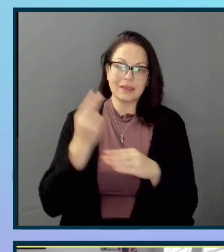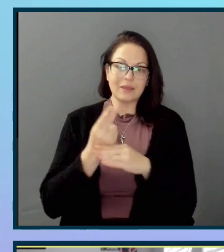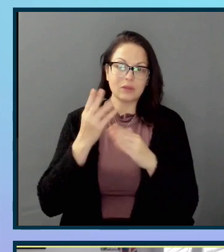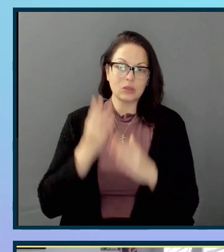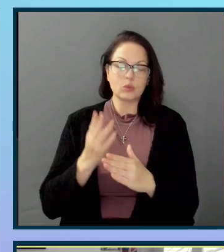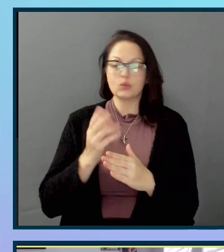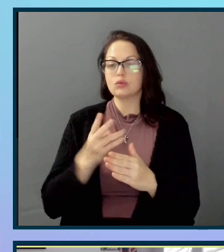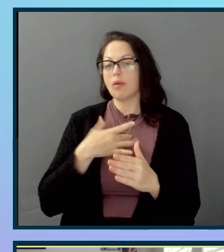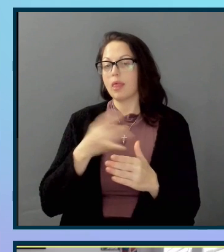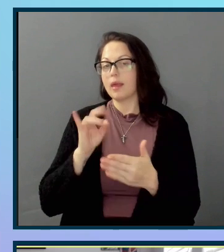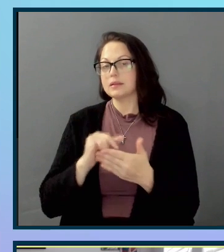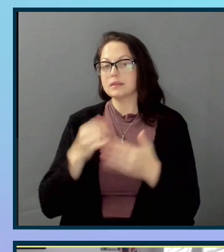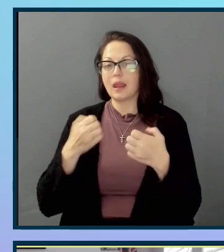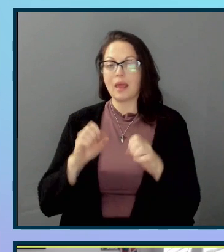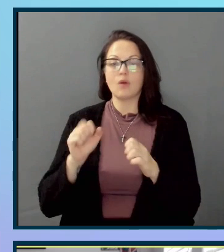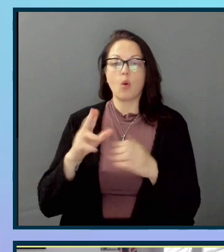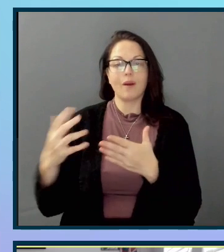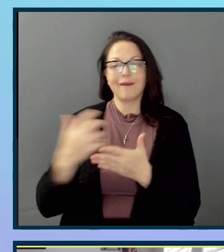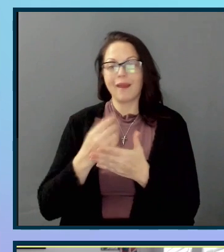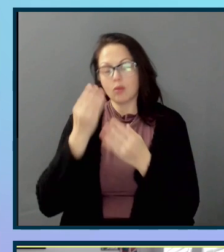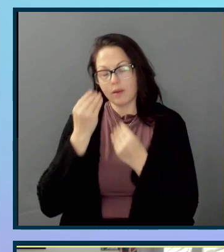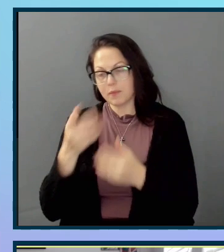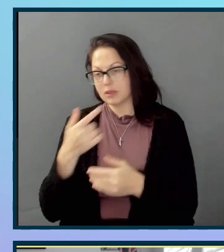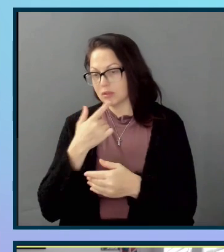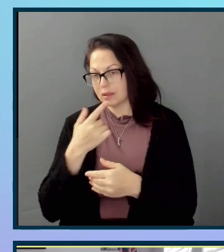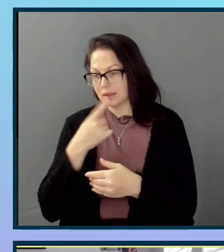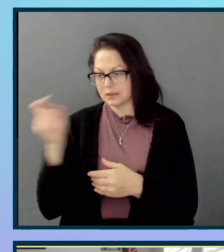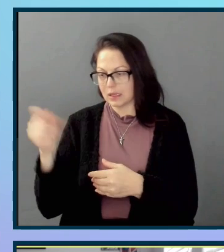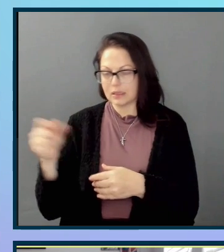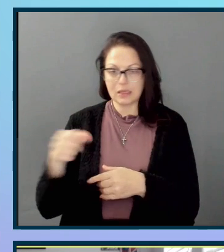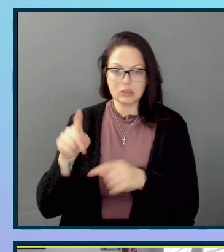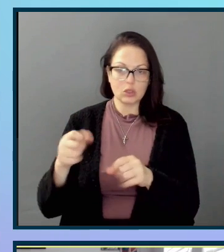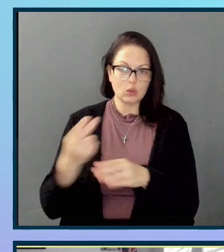Or gather information that they have said, "Yes, you can use this in autofill,"